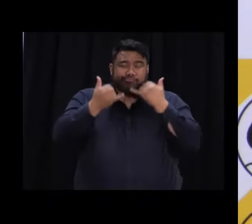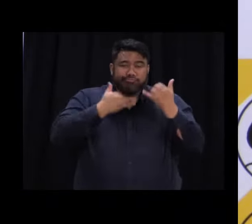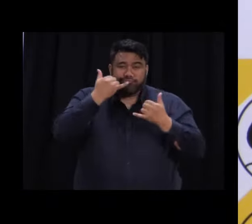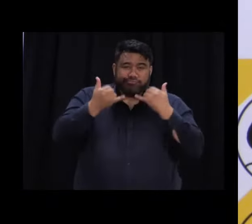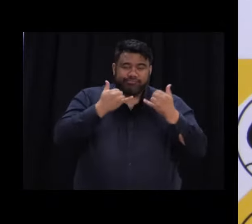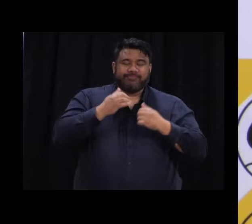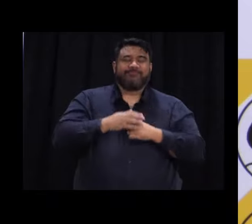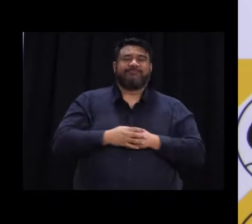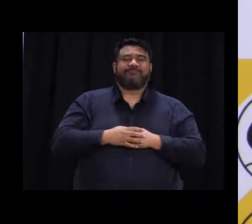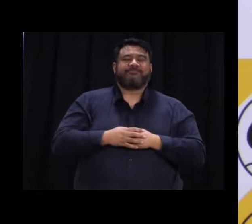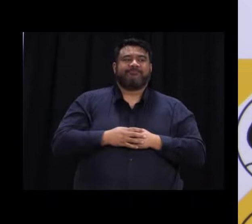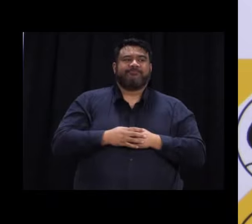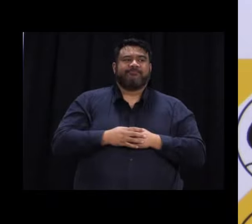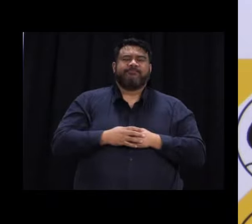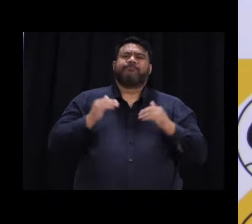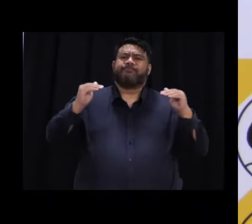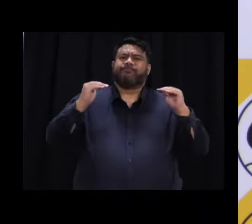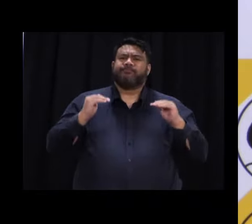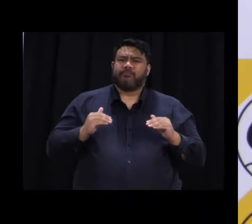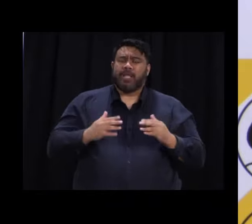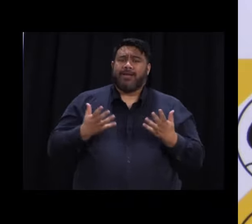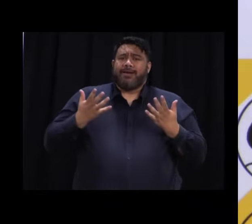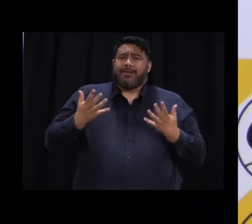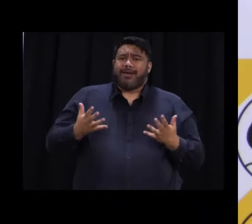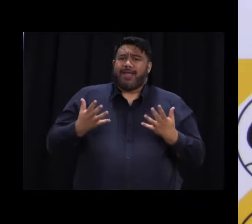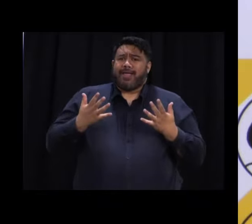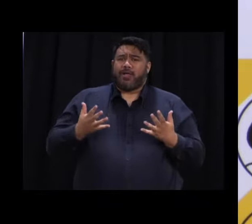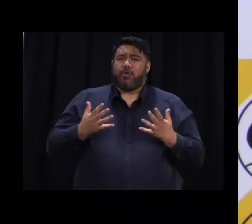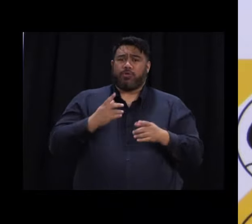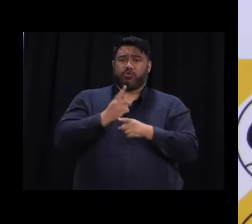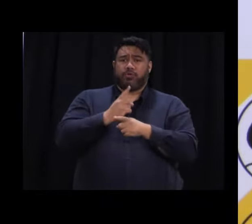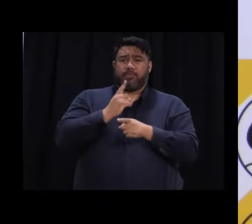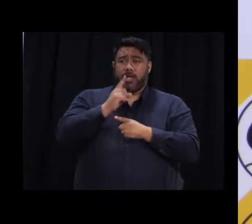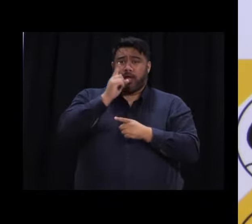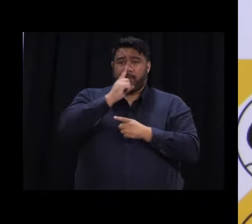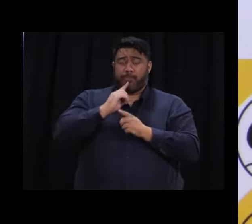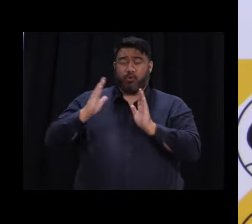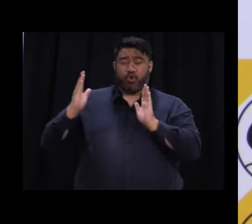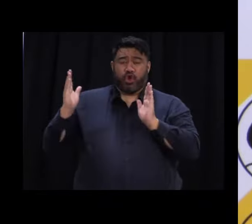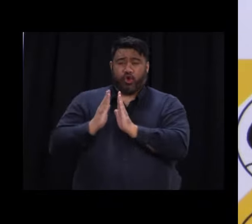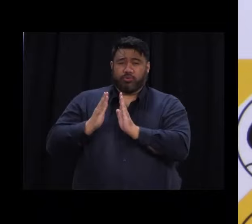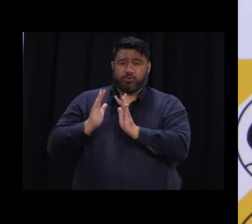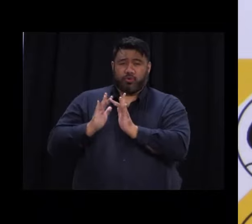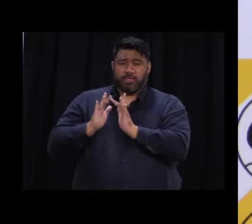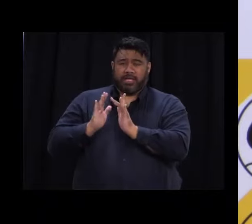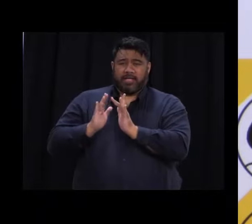metrics already from our contact tracing and these are